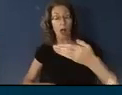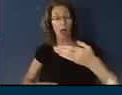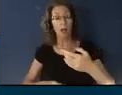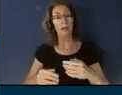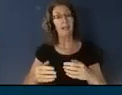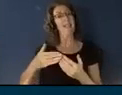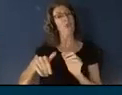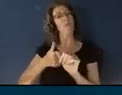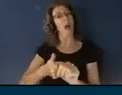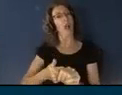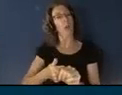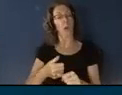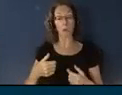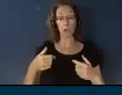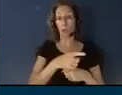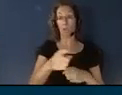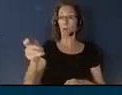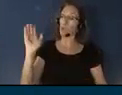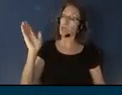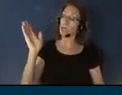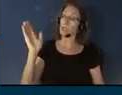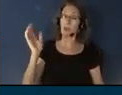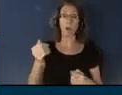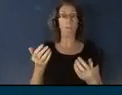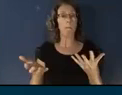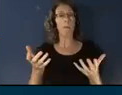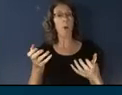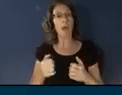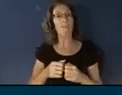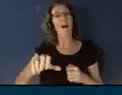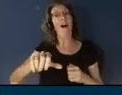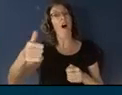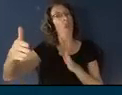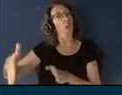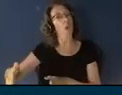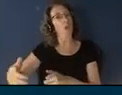if you are giving the presentation you may want to have somebody else actually clicking the slides.